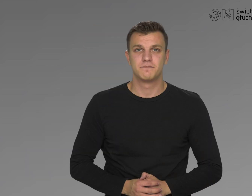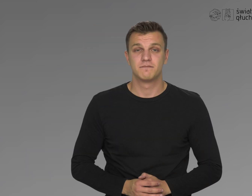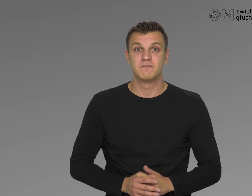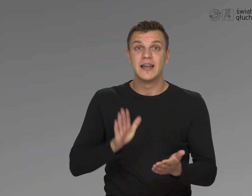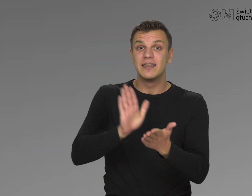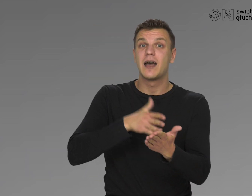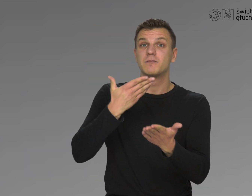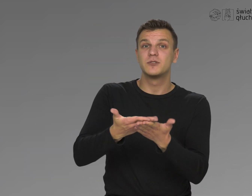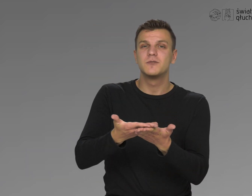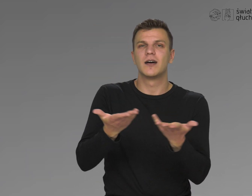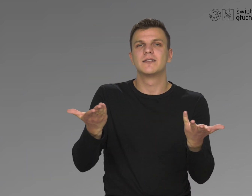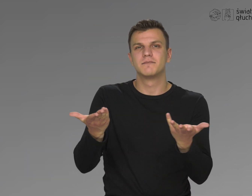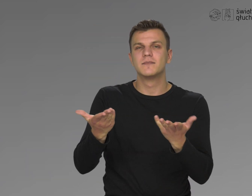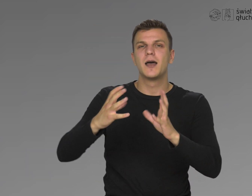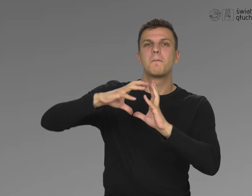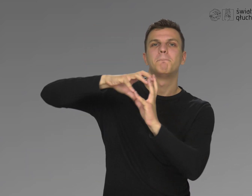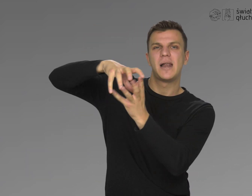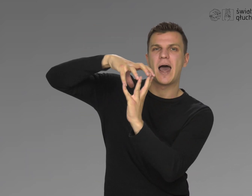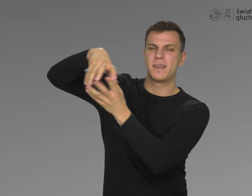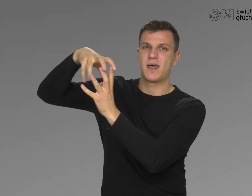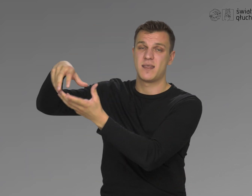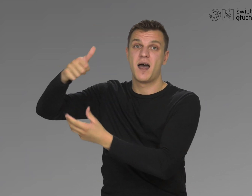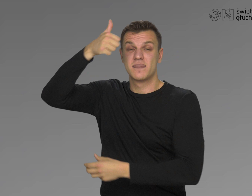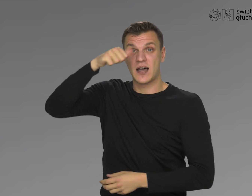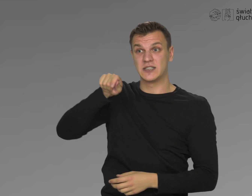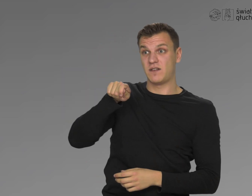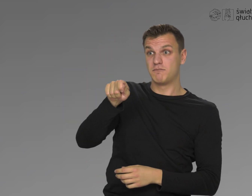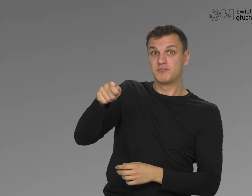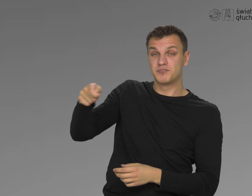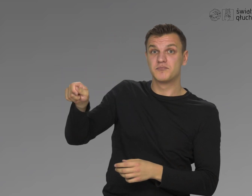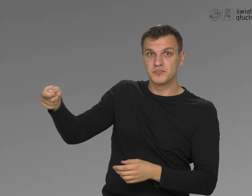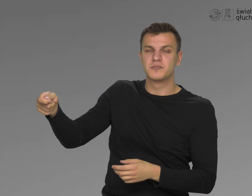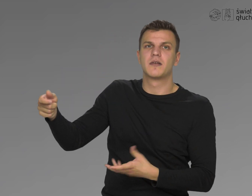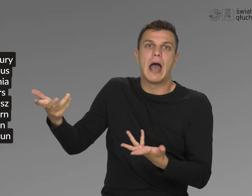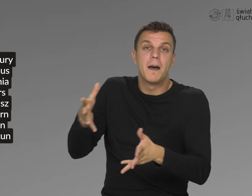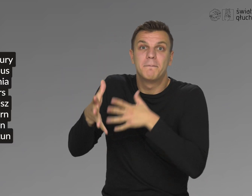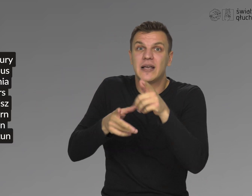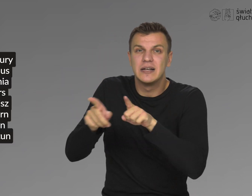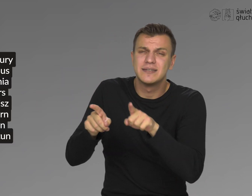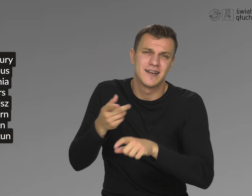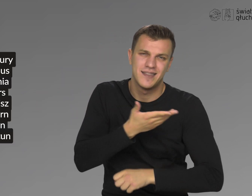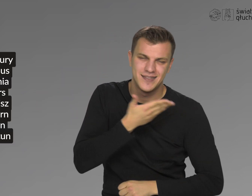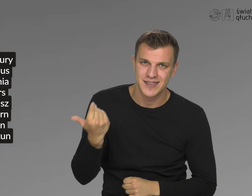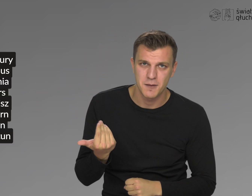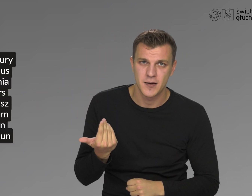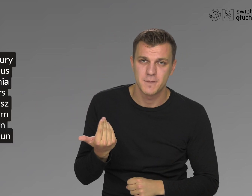For example, there are no PJM signs for the names of planets –